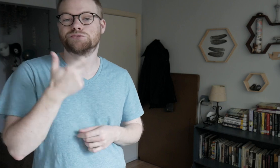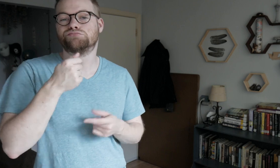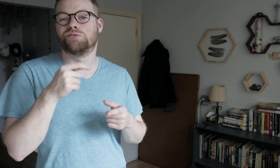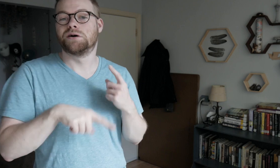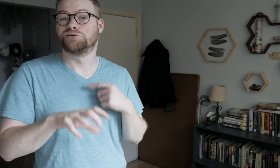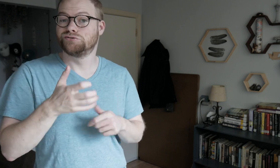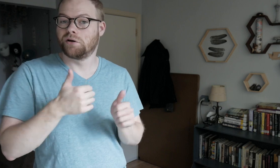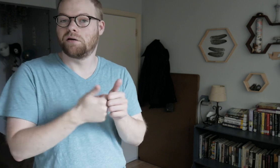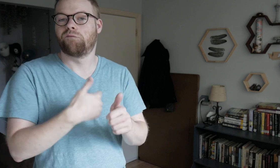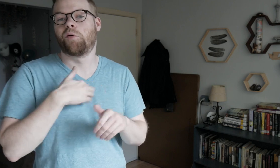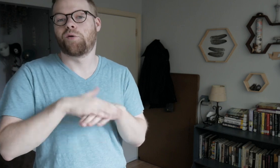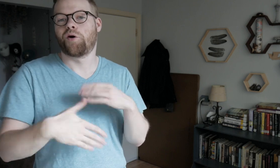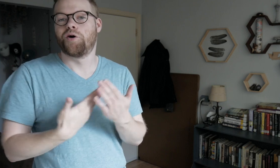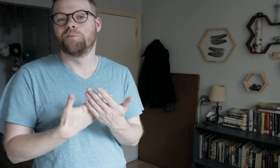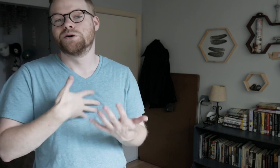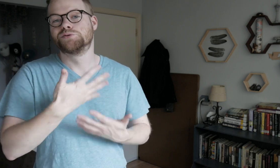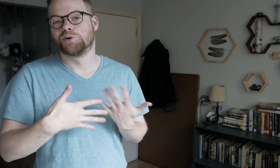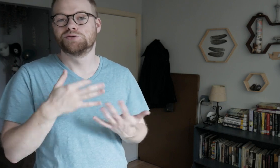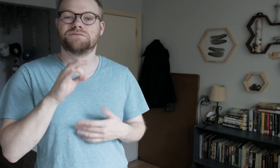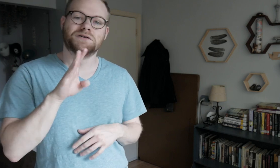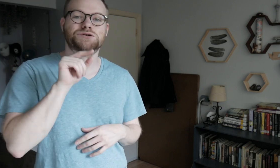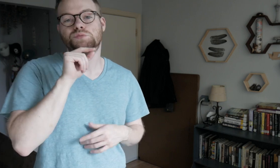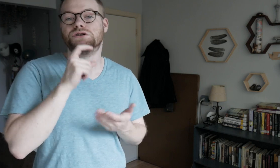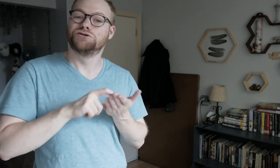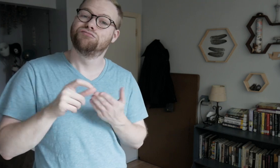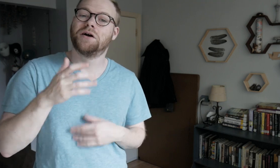Subscribe to this channel. Follow me on all my socials - Facebook, Twitter, Instagram.